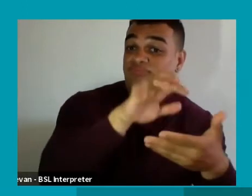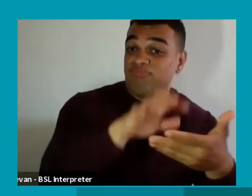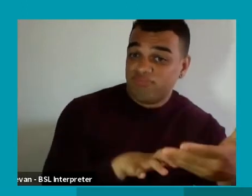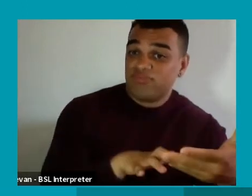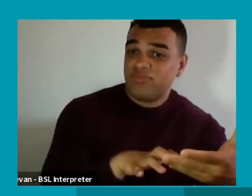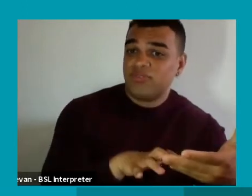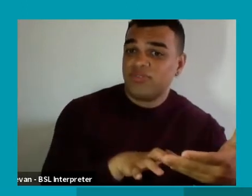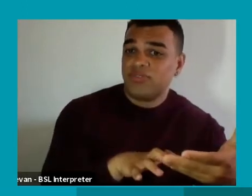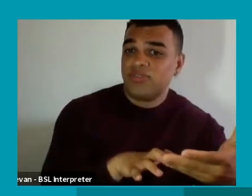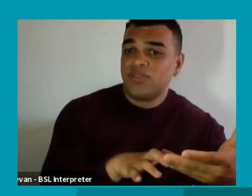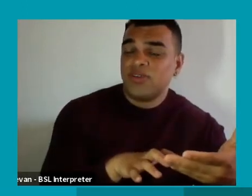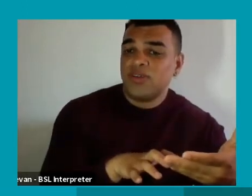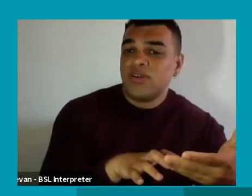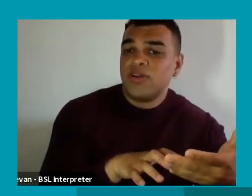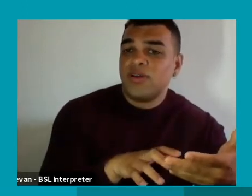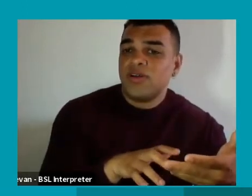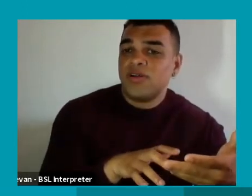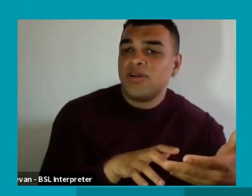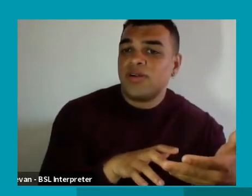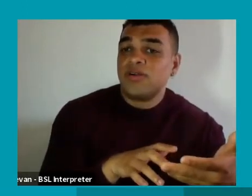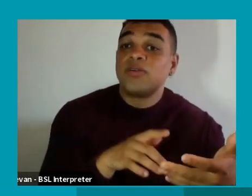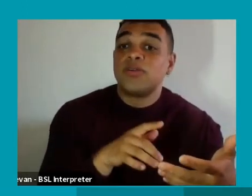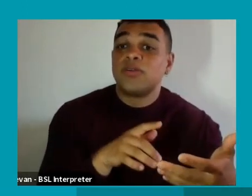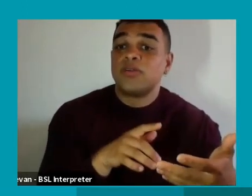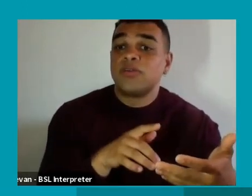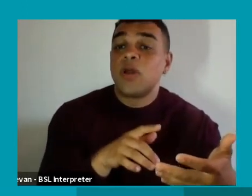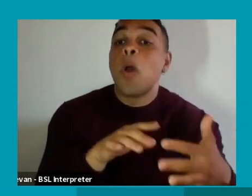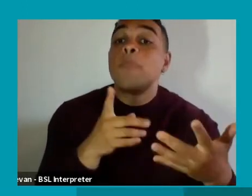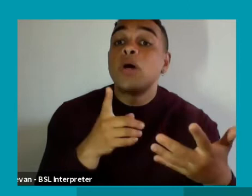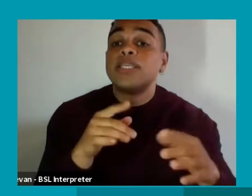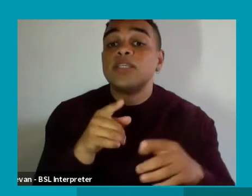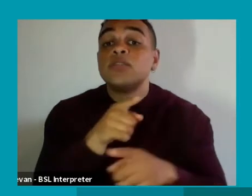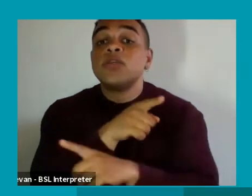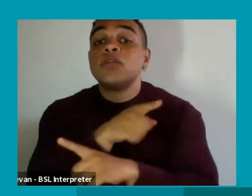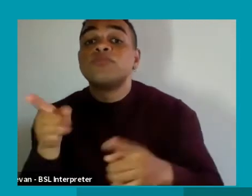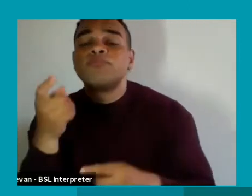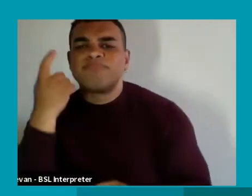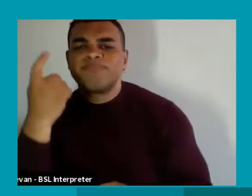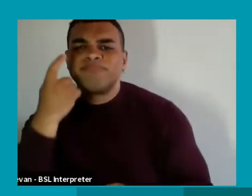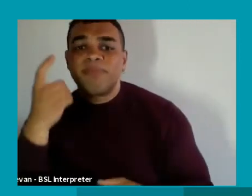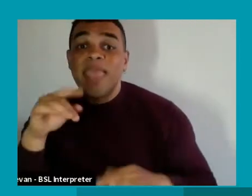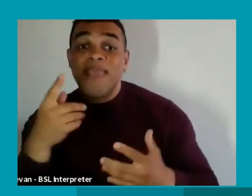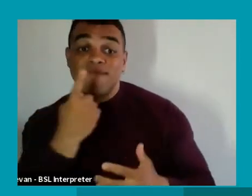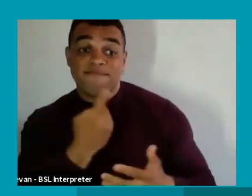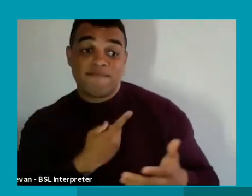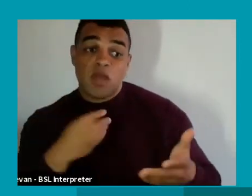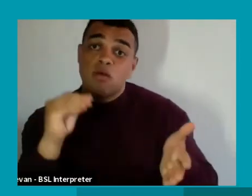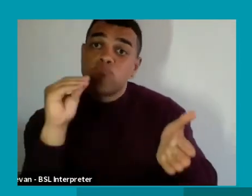and recruiters to actually. Judge against you on the basis of your hobbies and interests. So I would say include hobbies and